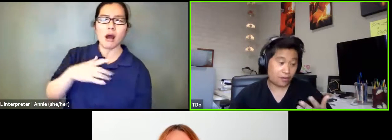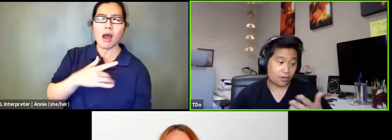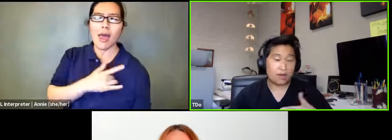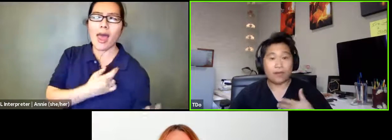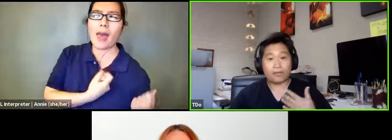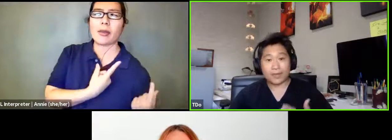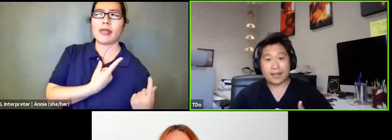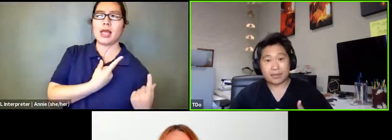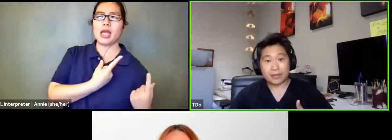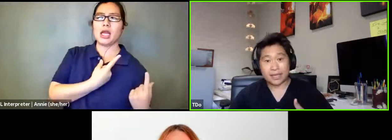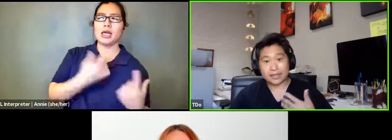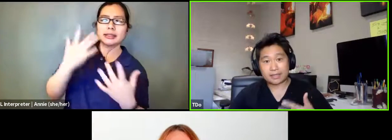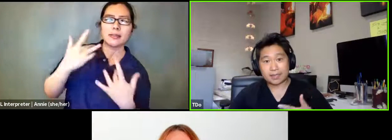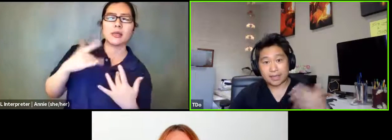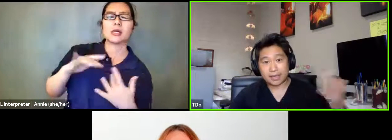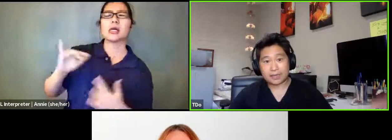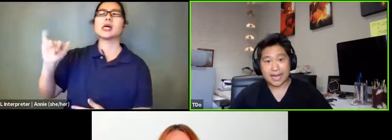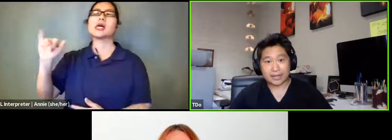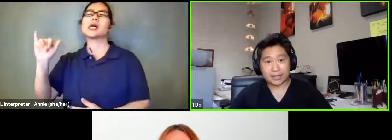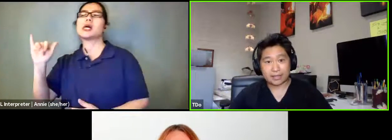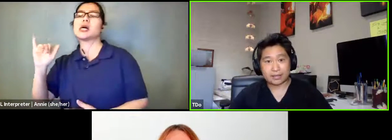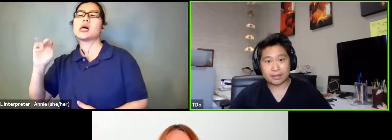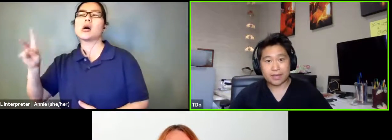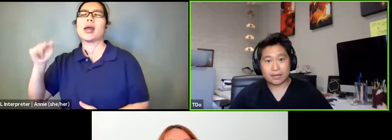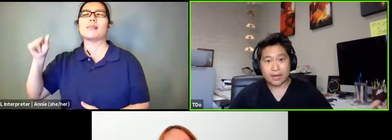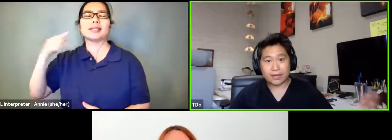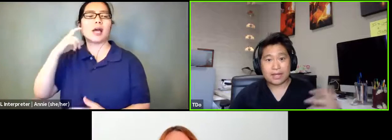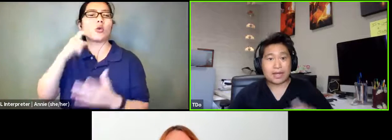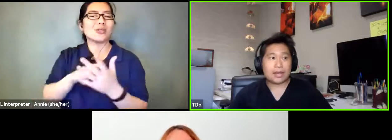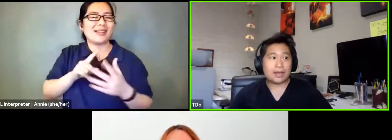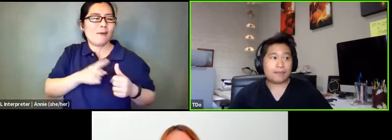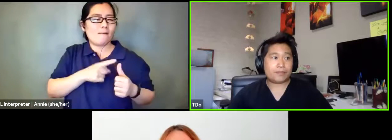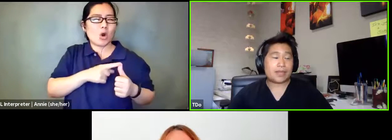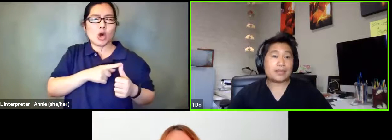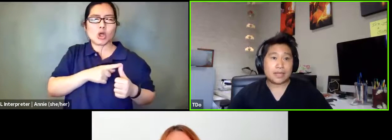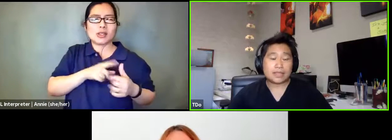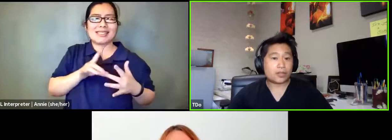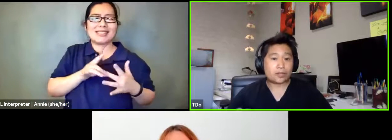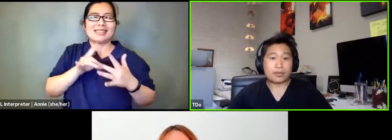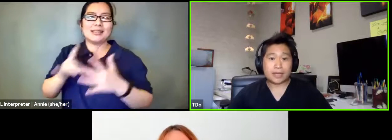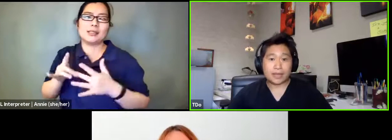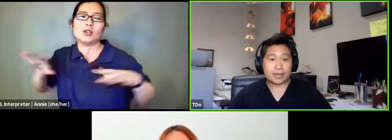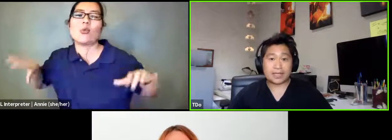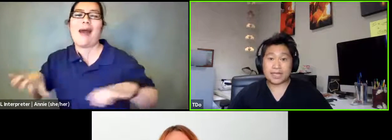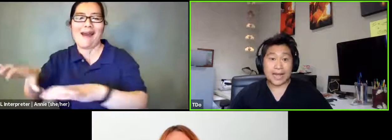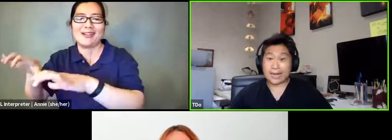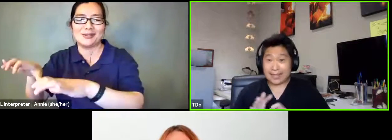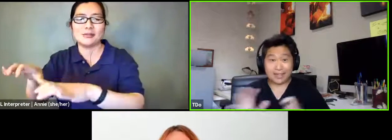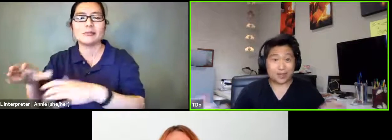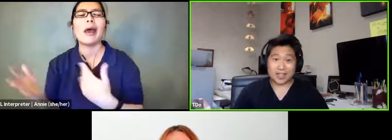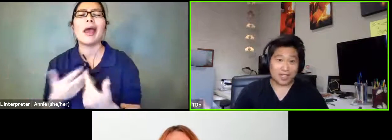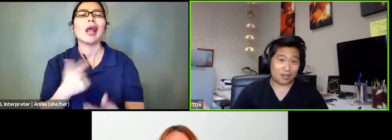feel from empathy and sympathy comes action. It is easy to throw money at things and there is nothing